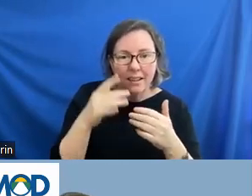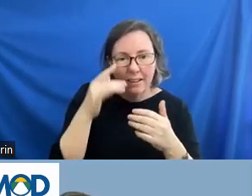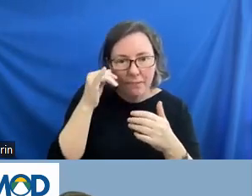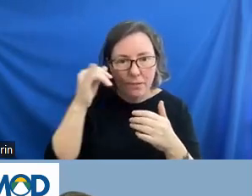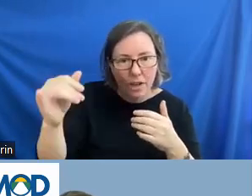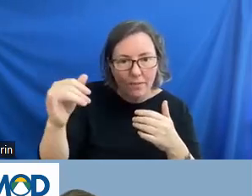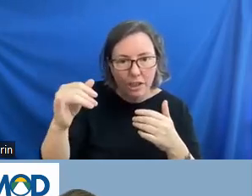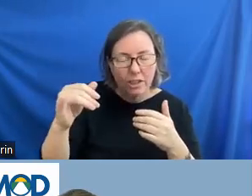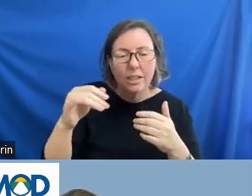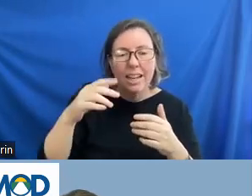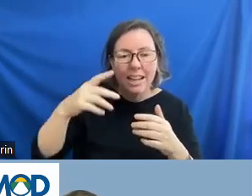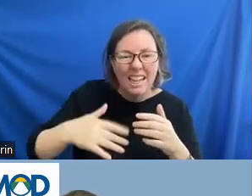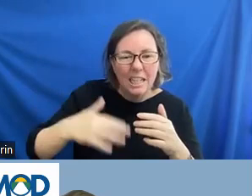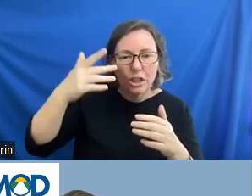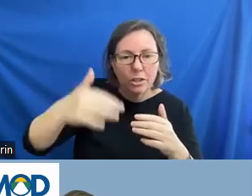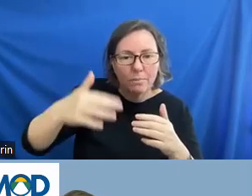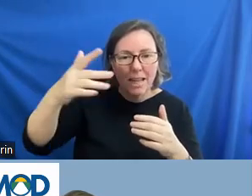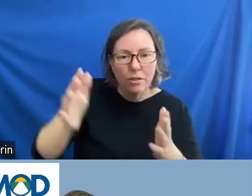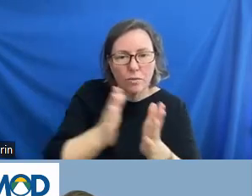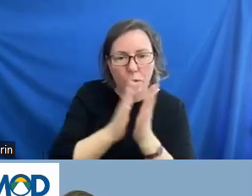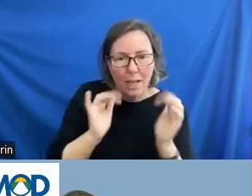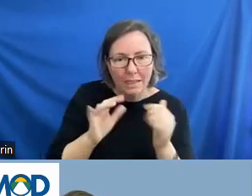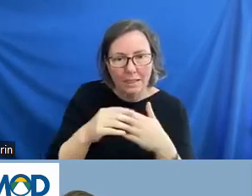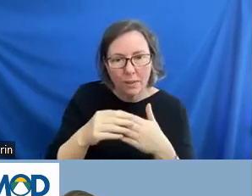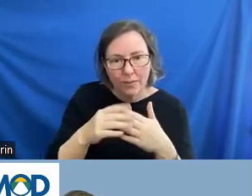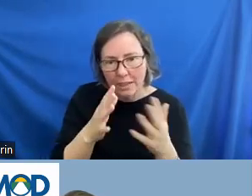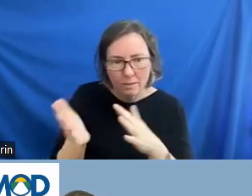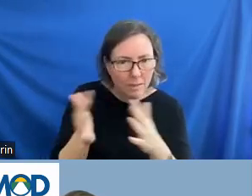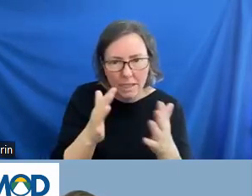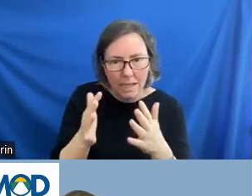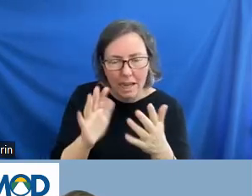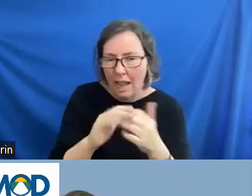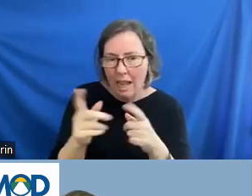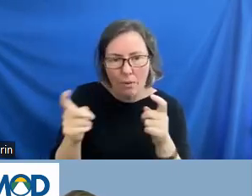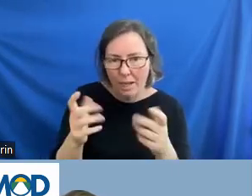I'm wondering if you have any suggestions about handling those and in particular,